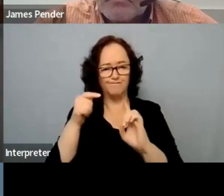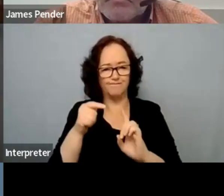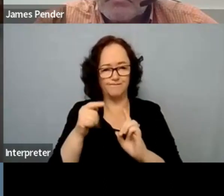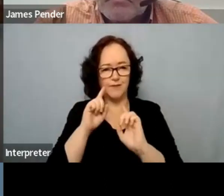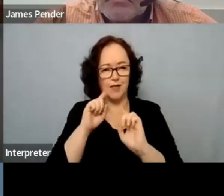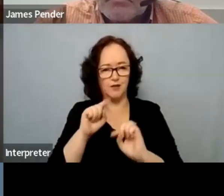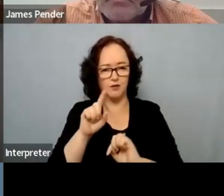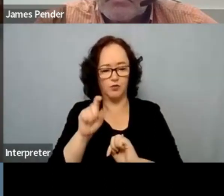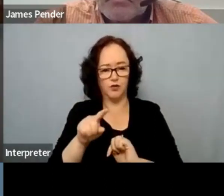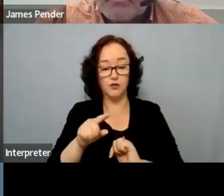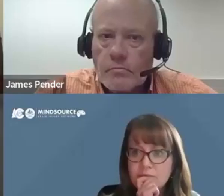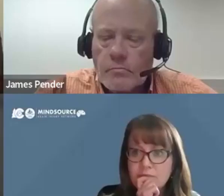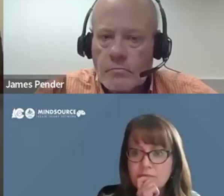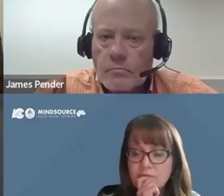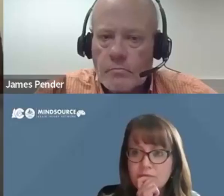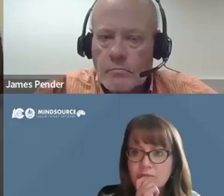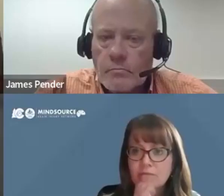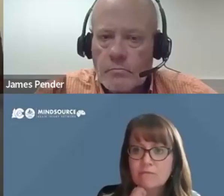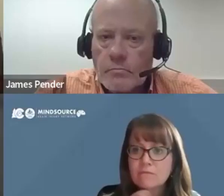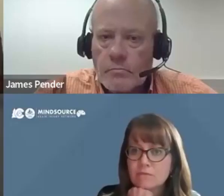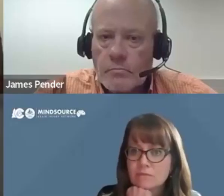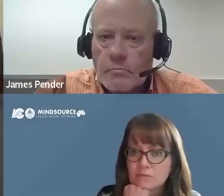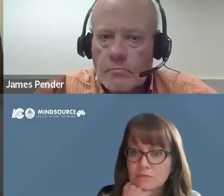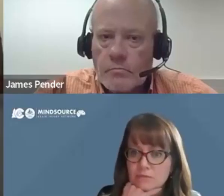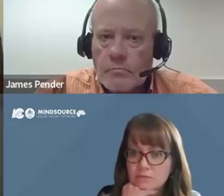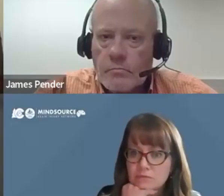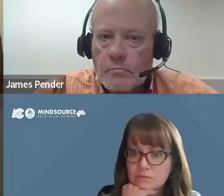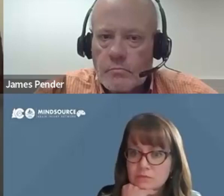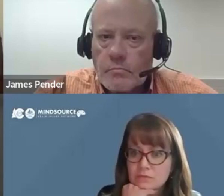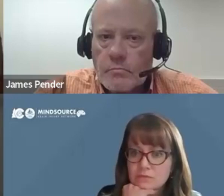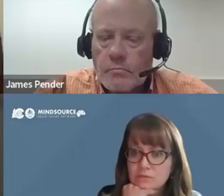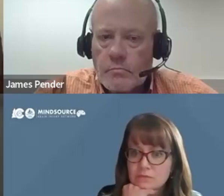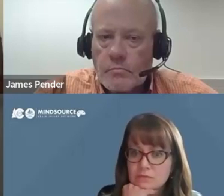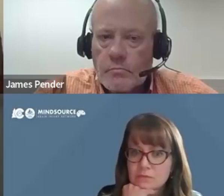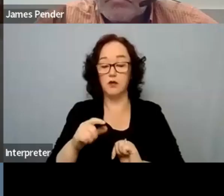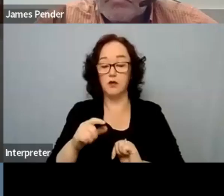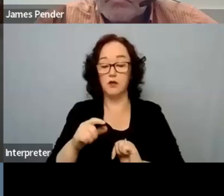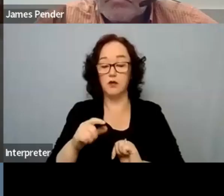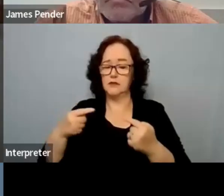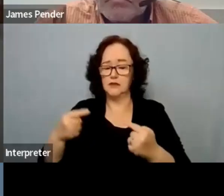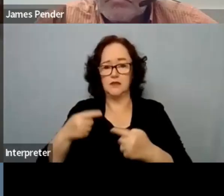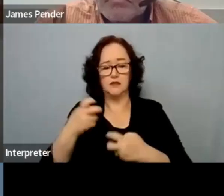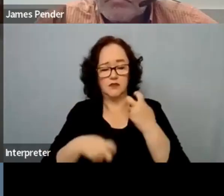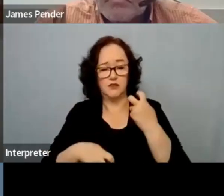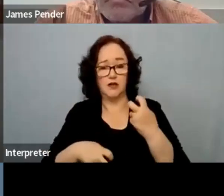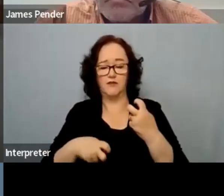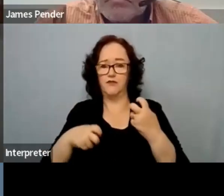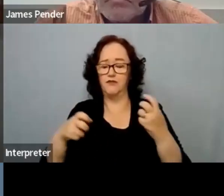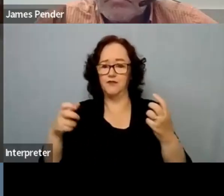have a parent whose kids have been taken away. We have had a difficult time getting traction towards reunification because of